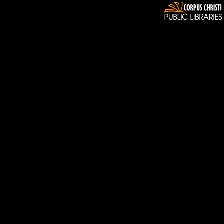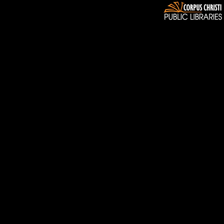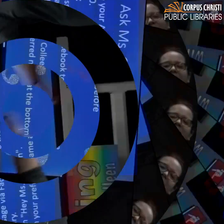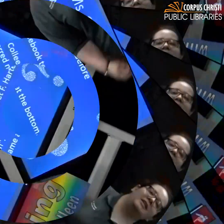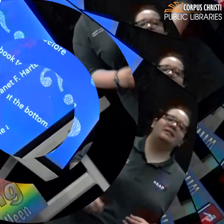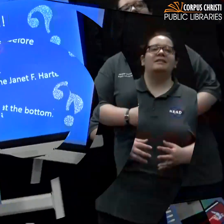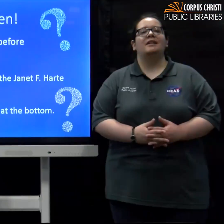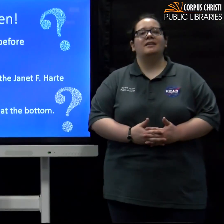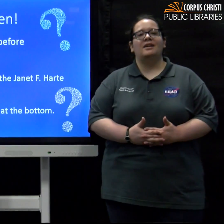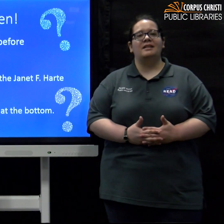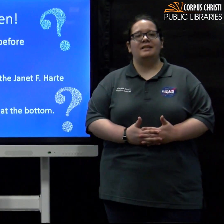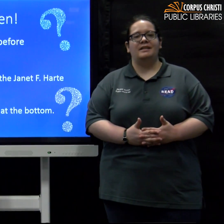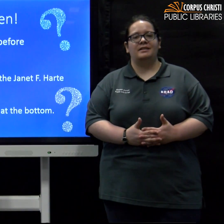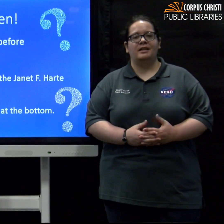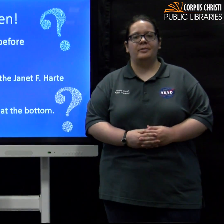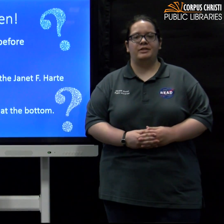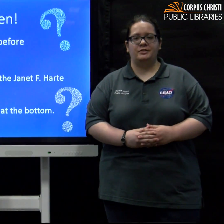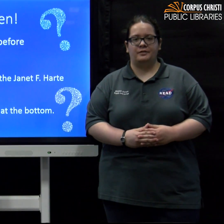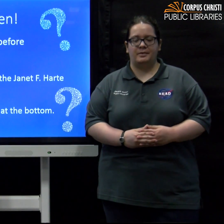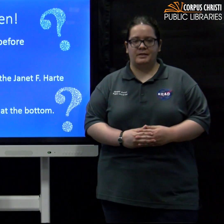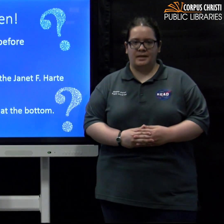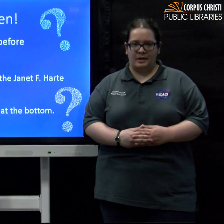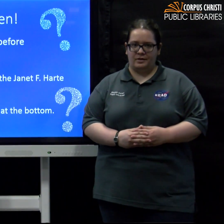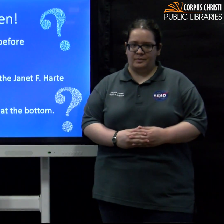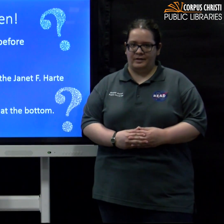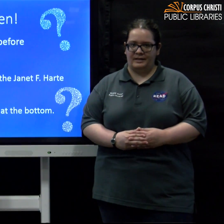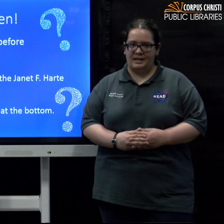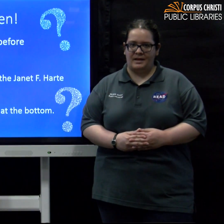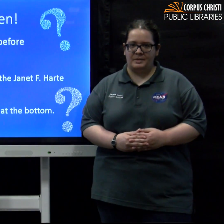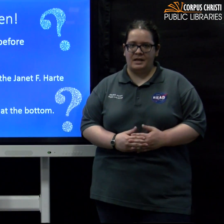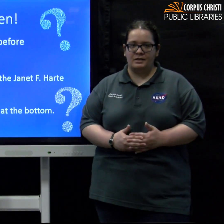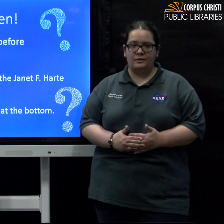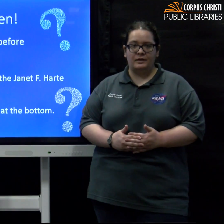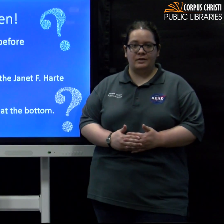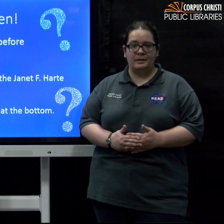Hey everyone, Colleen here, coming to you from some other point in time to ask you for a little